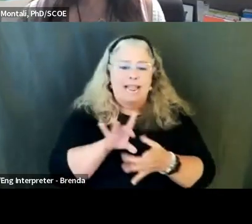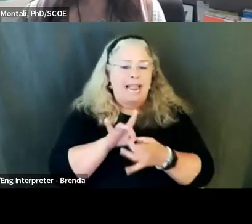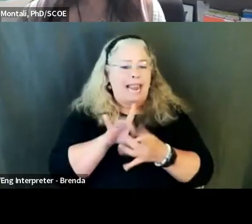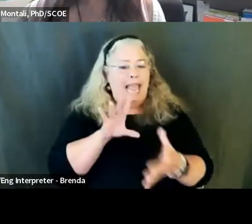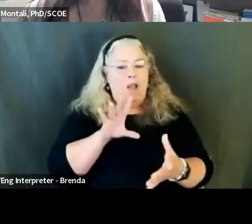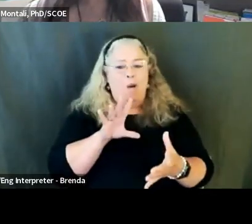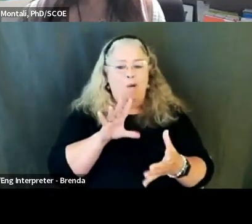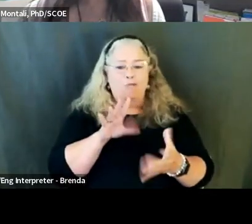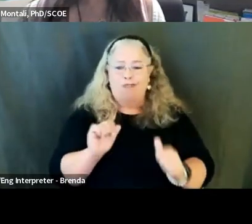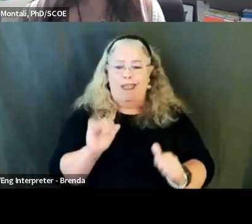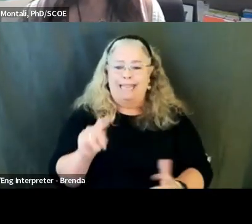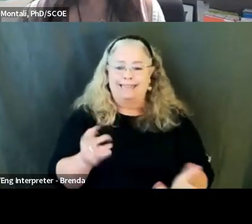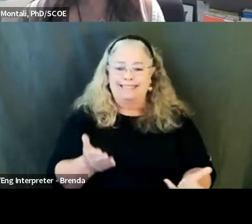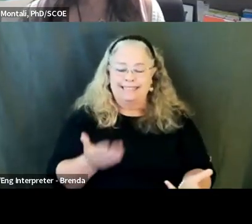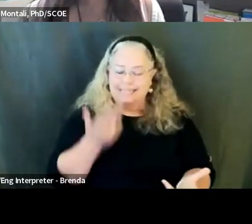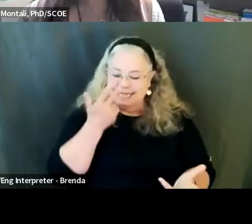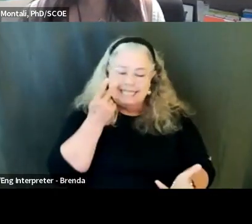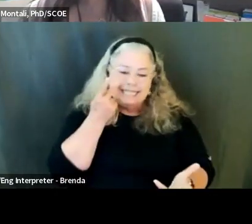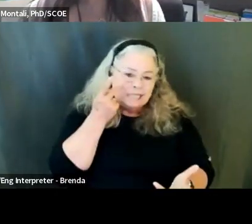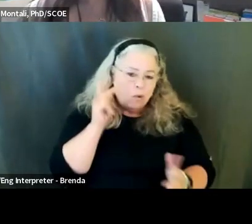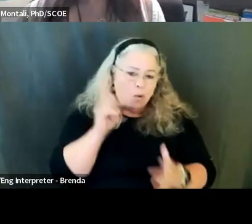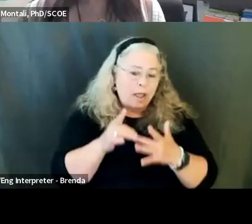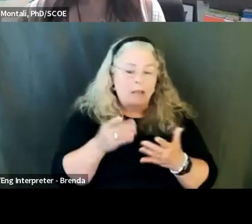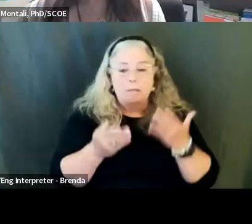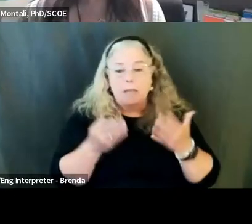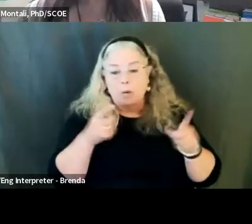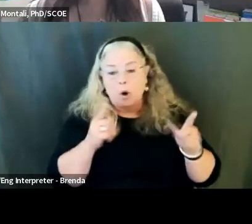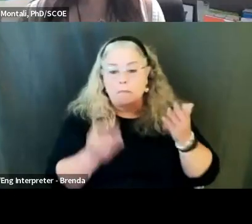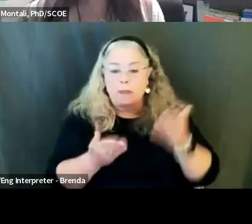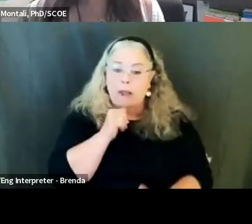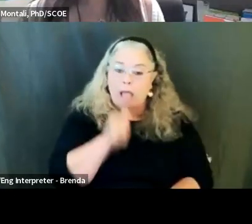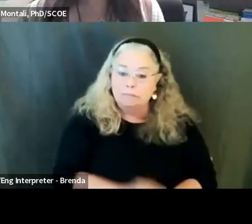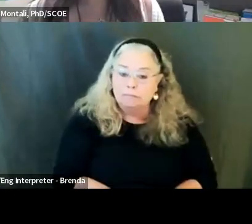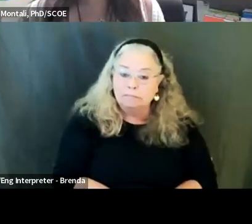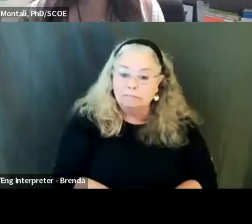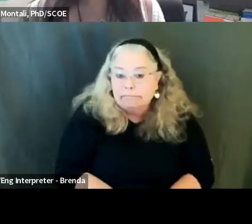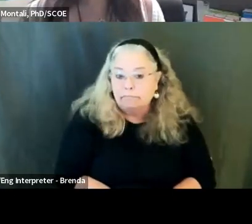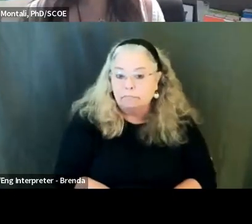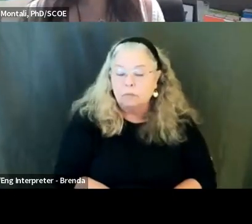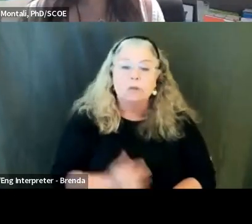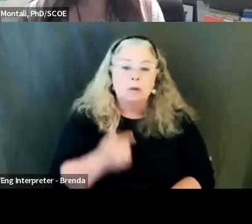it. Let's see where this leads us. It might not work. I have to say that I I doubt that you're